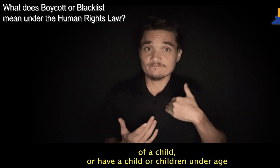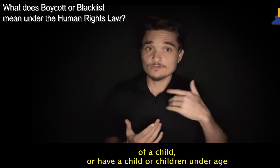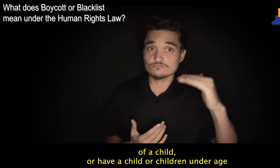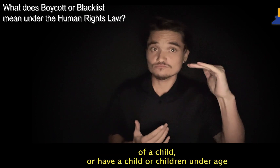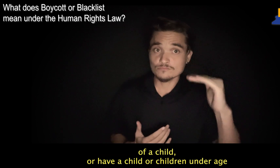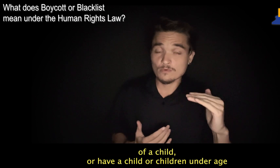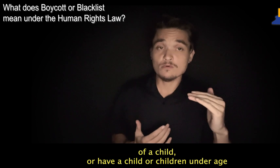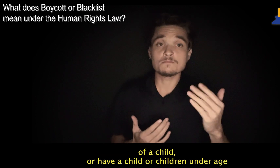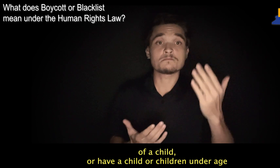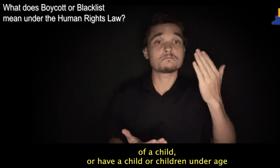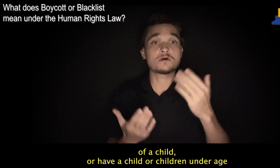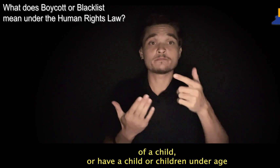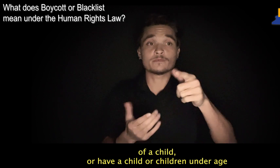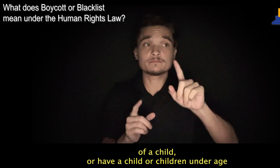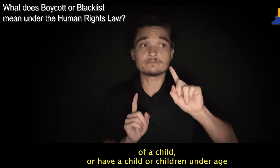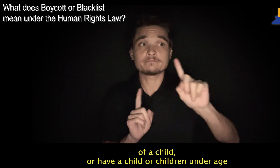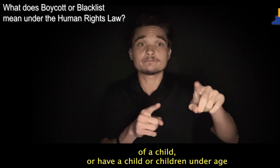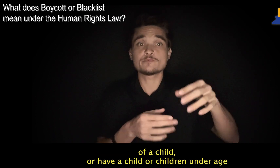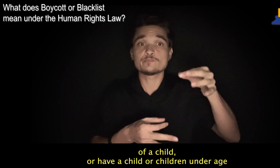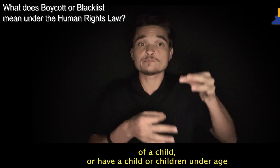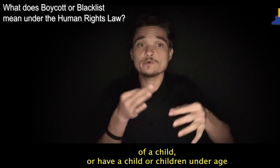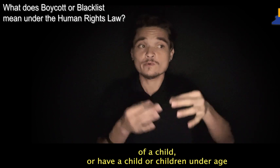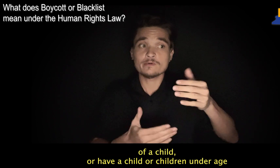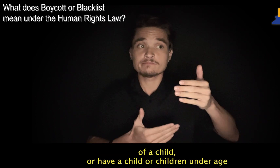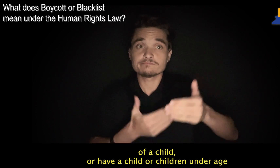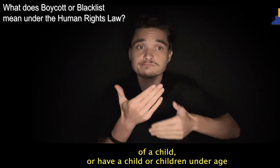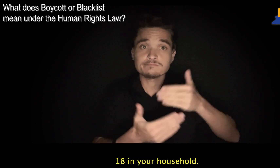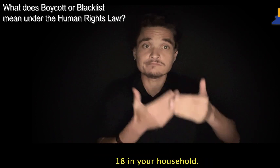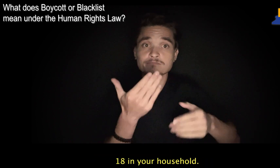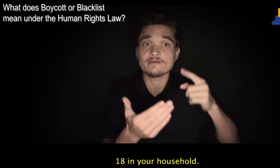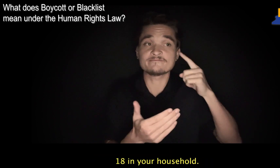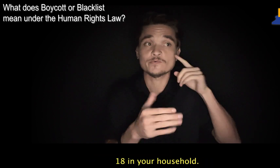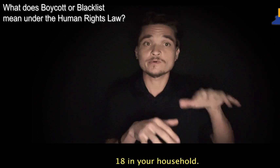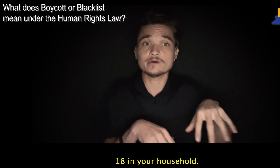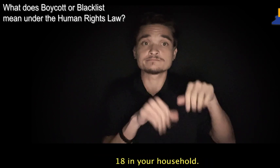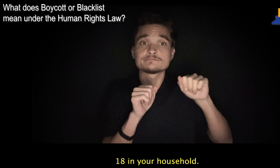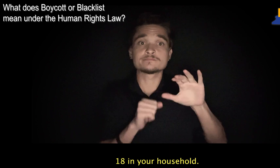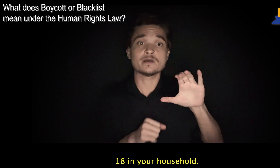of a child, or have a child or children under age 18 in your household.